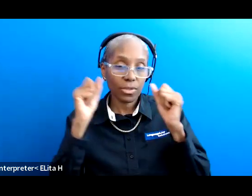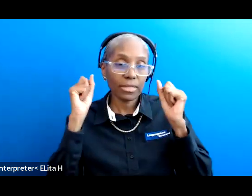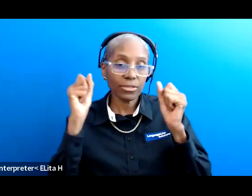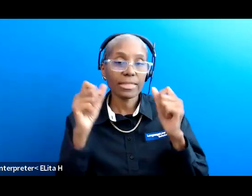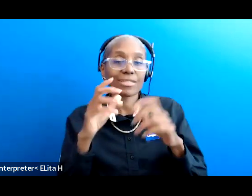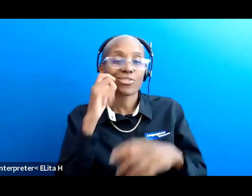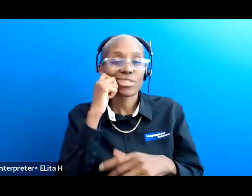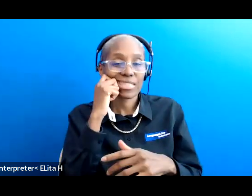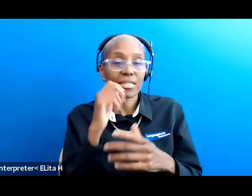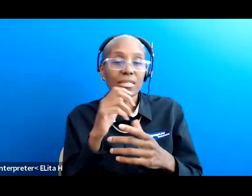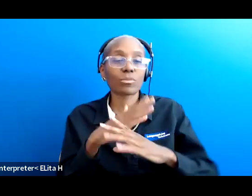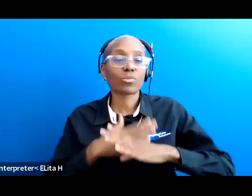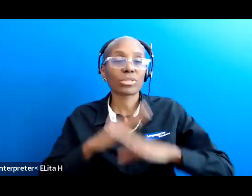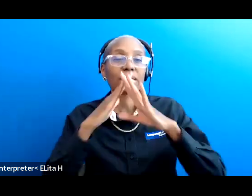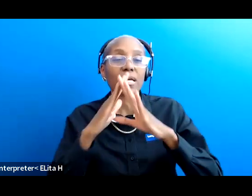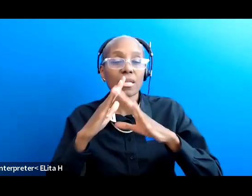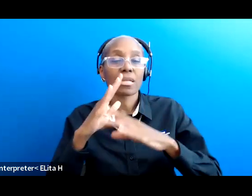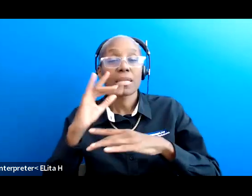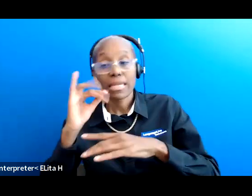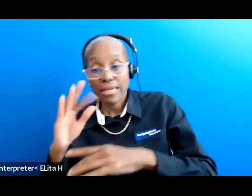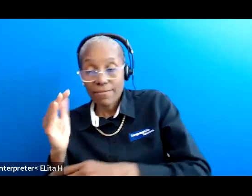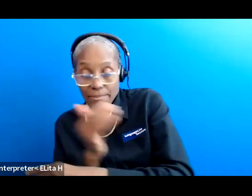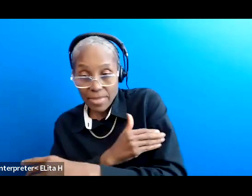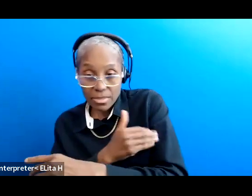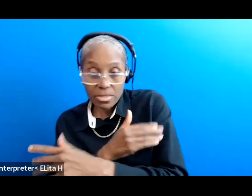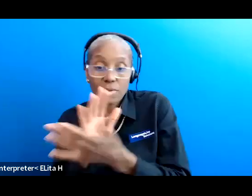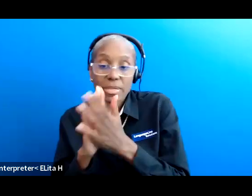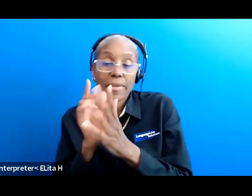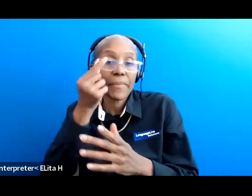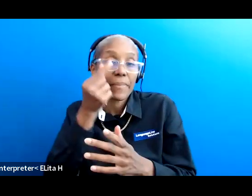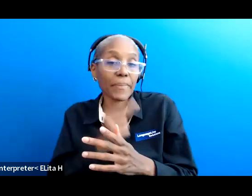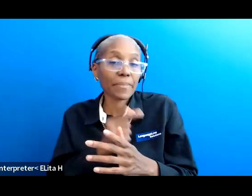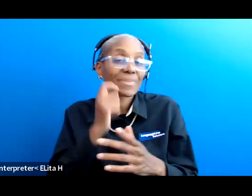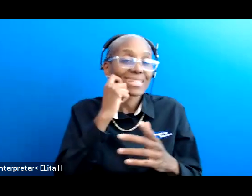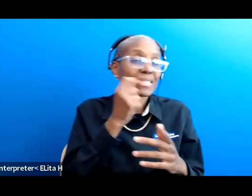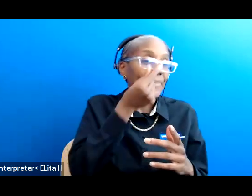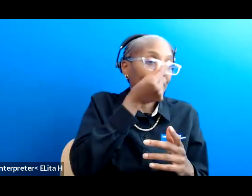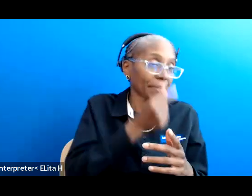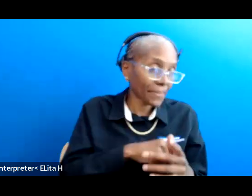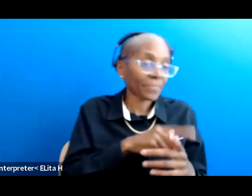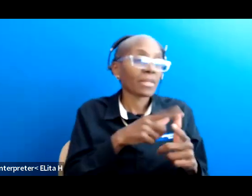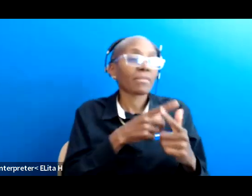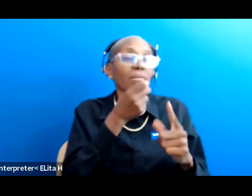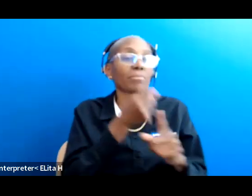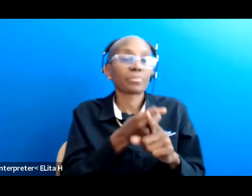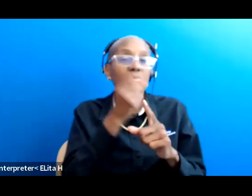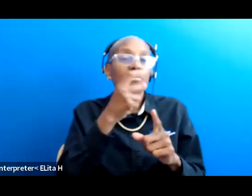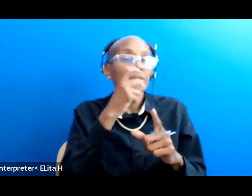as we get older, our muscles get a little thinner, our skin gets a little thinner, things happen just with the aging process.